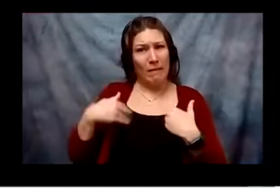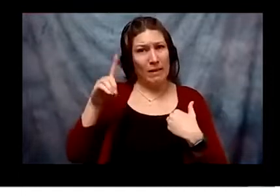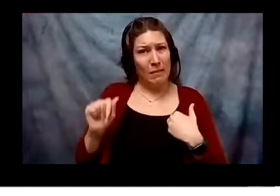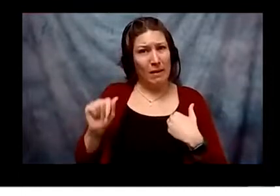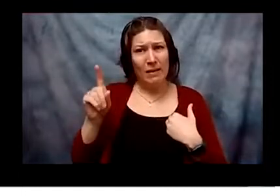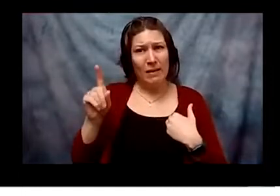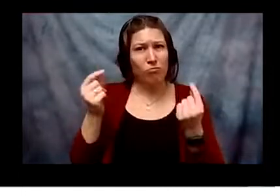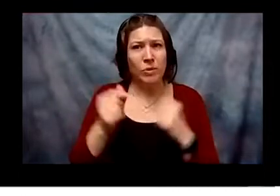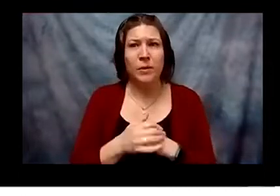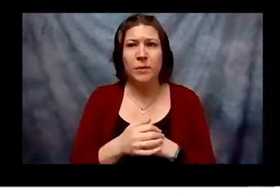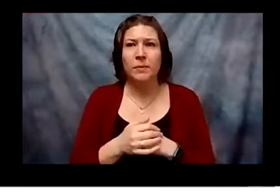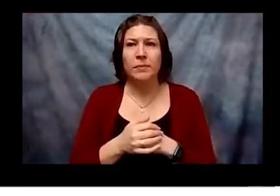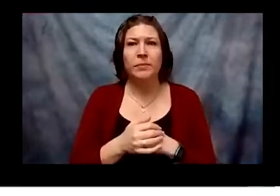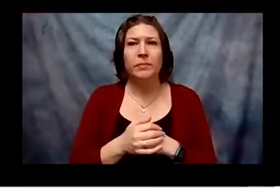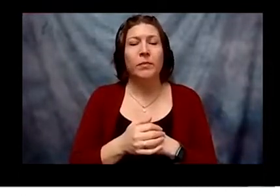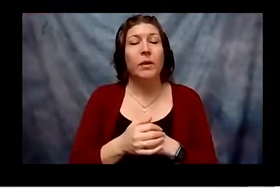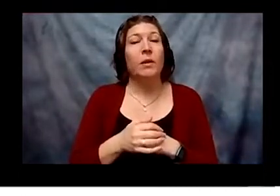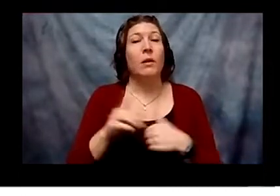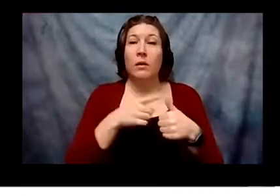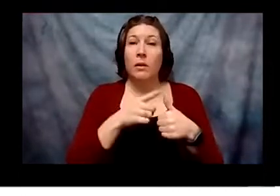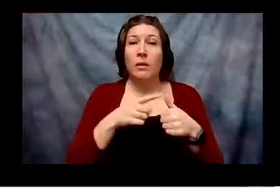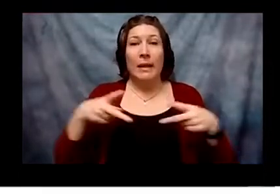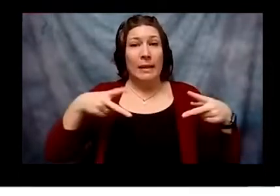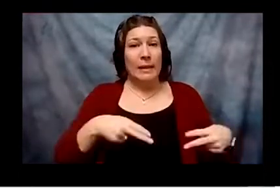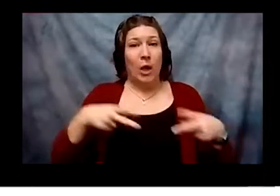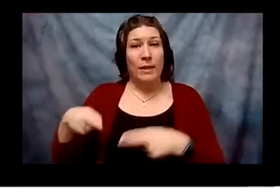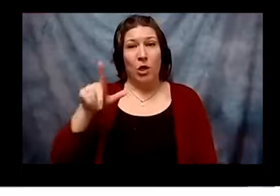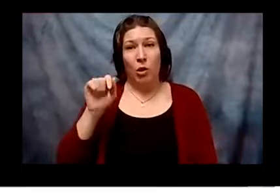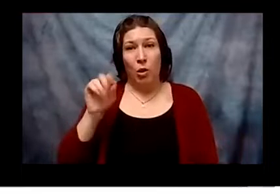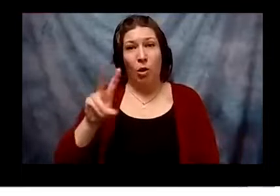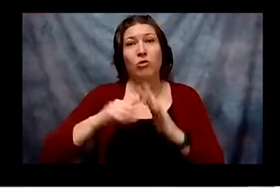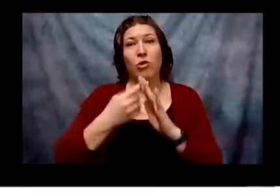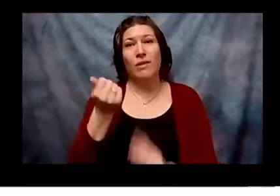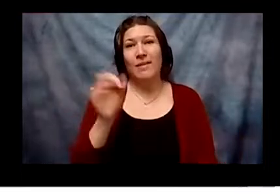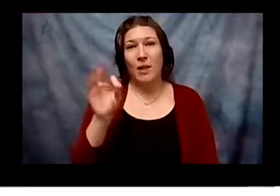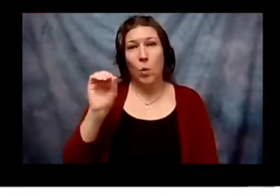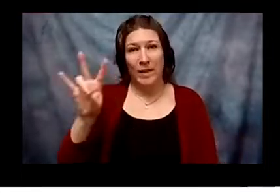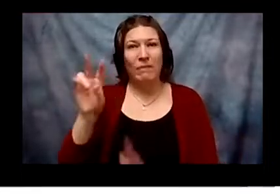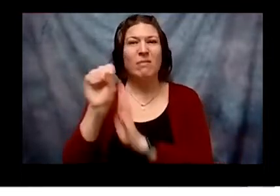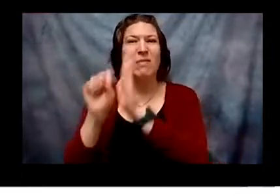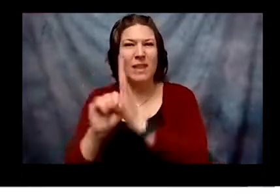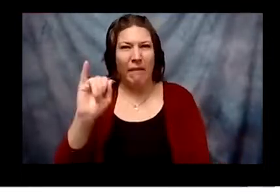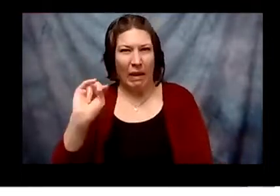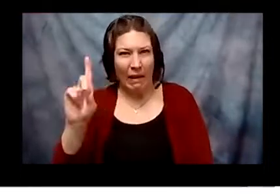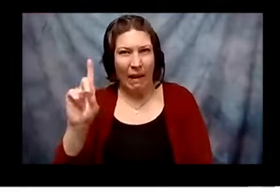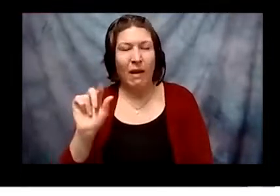For one, sterilization laws began in 1907 with Indiana, and soon other 33 states